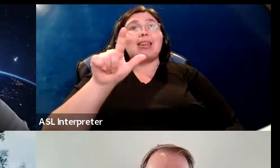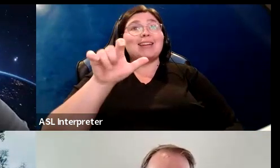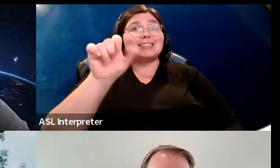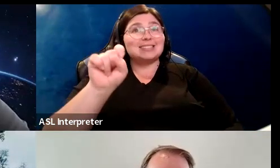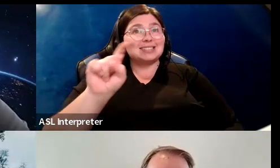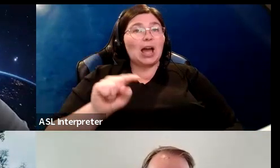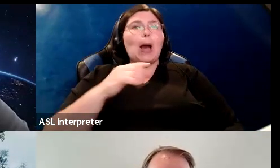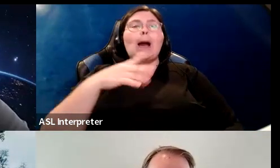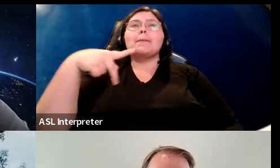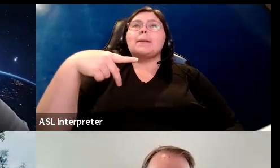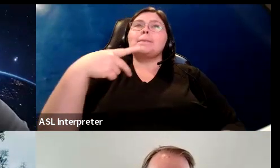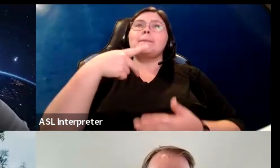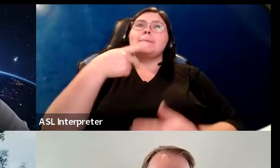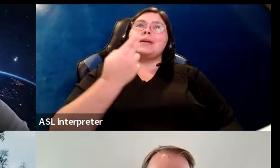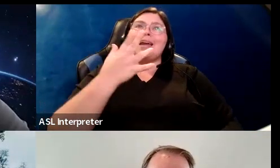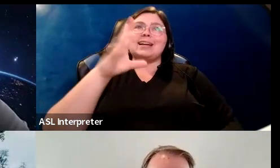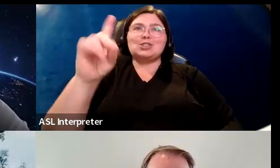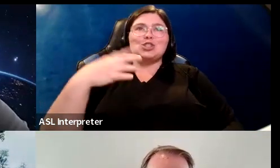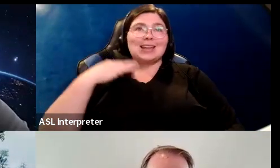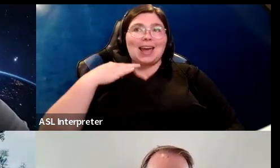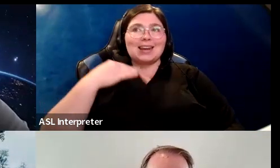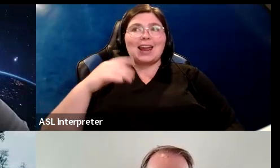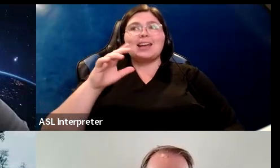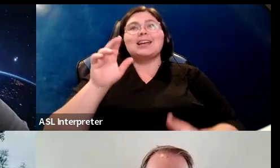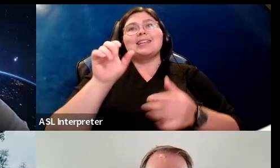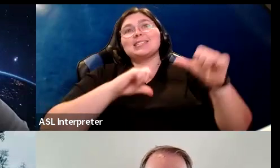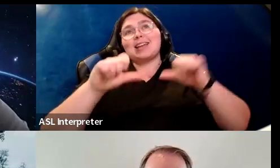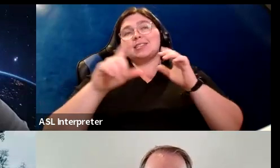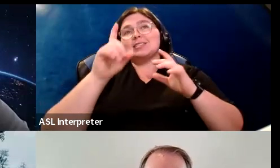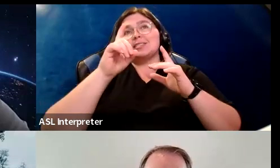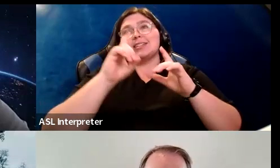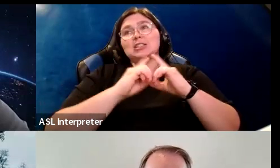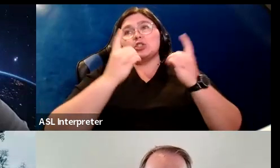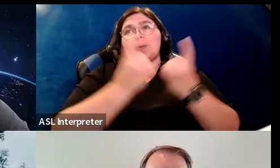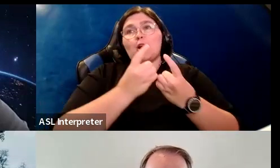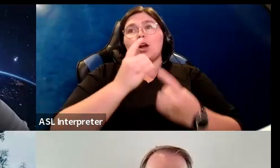in the Information Science Department at Cornell Tech, Cornell University.